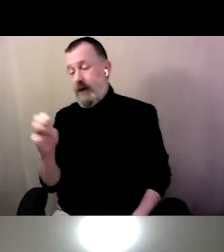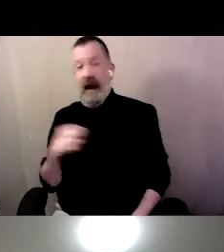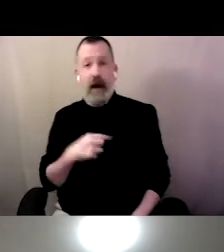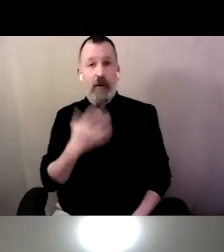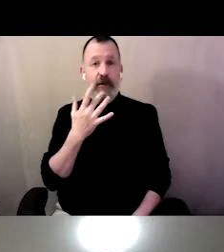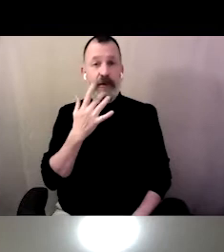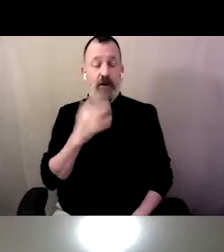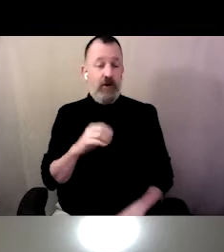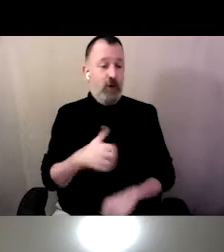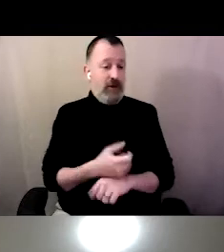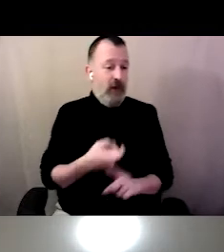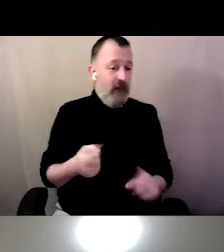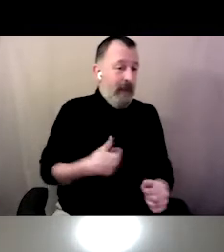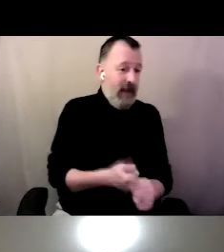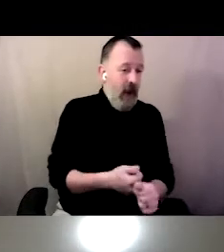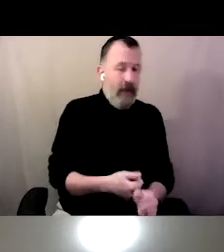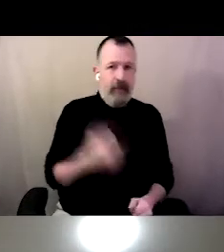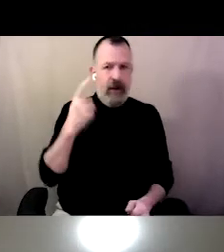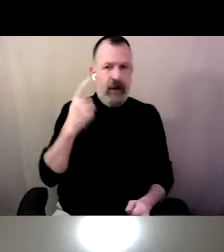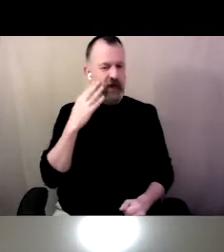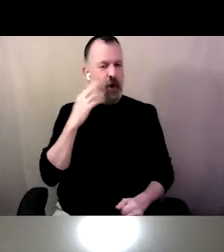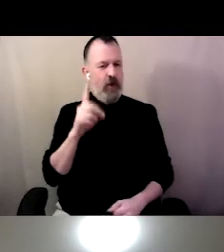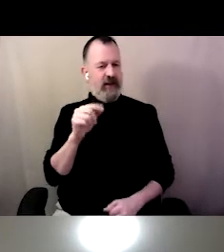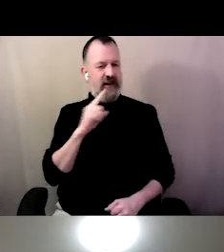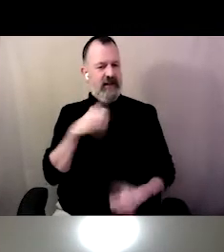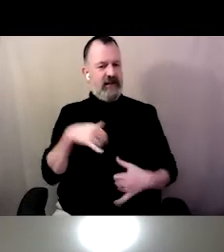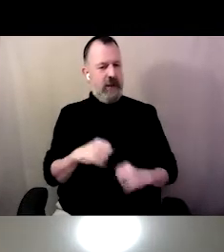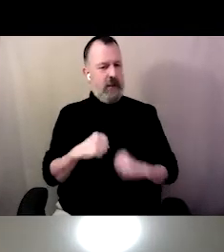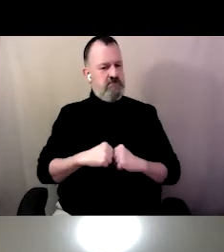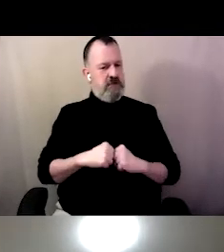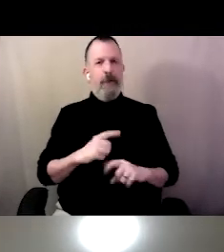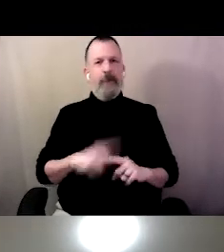I know the data is still integral. But let's not take options off the table. CalebBarlow: Well then